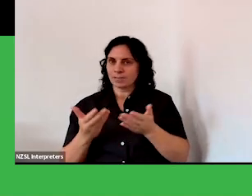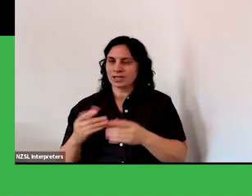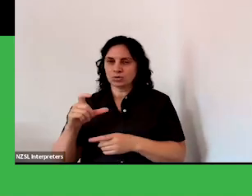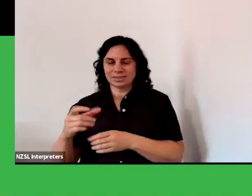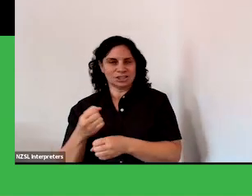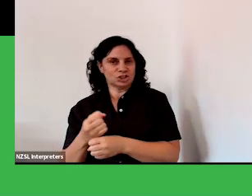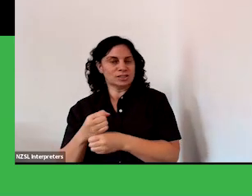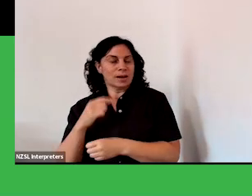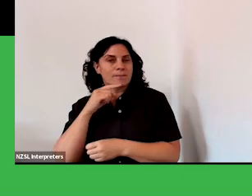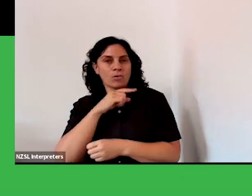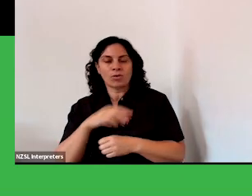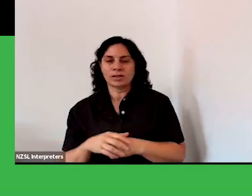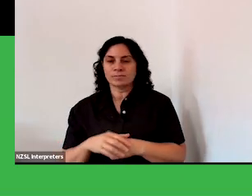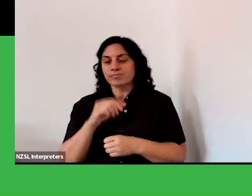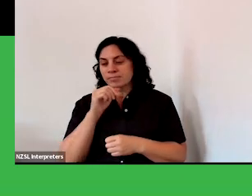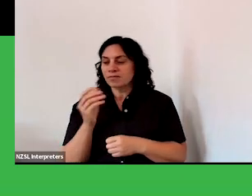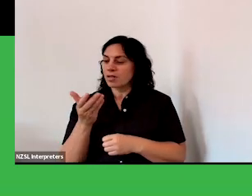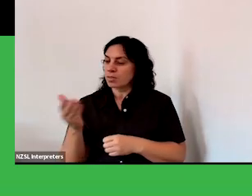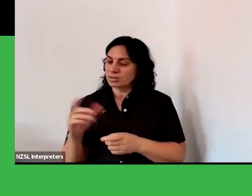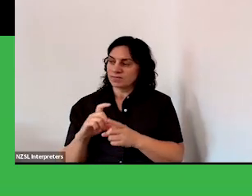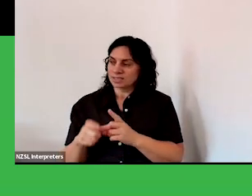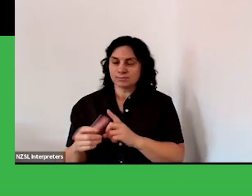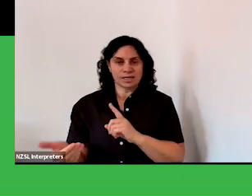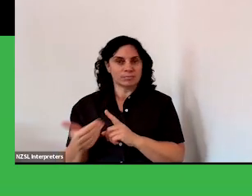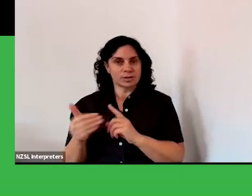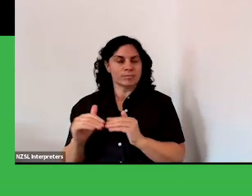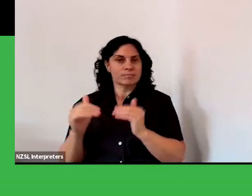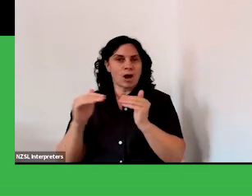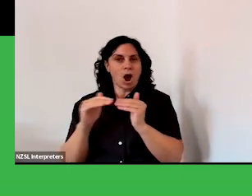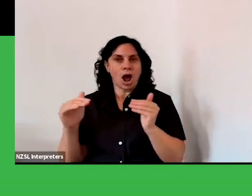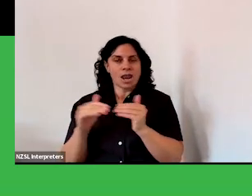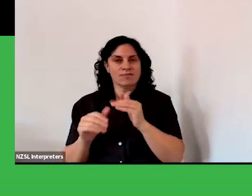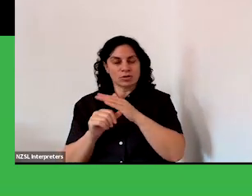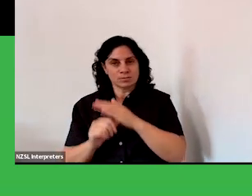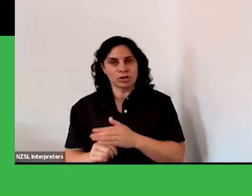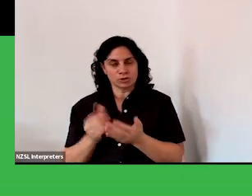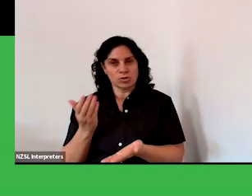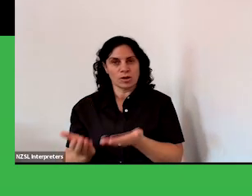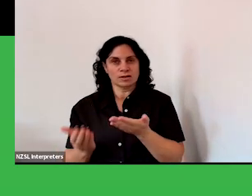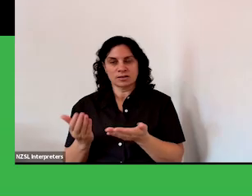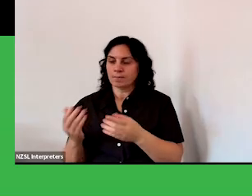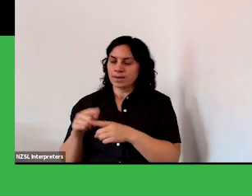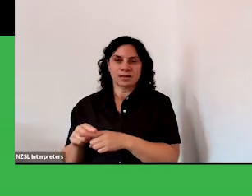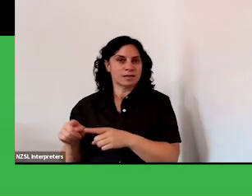were identified as having a disability that reported higher levels of depression compared to those who identified as having no disability.